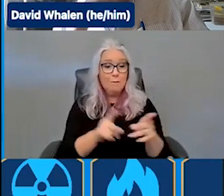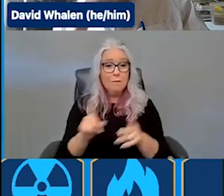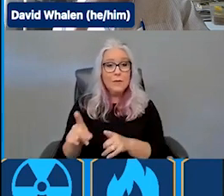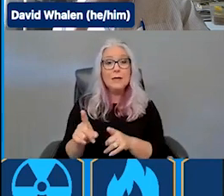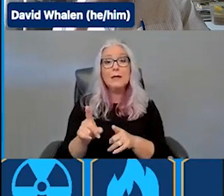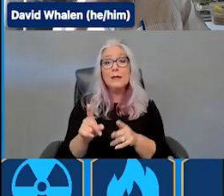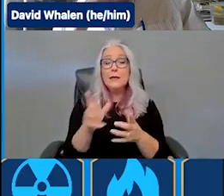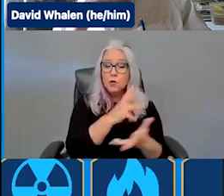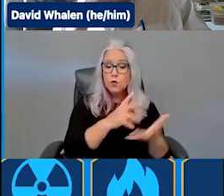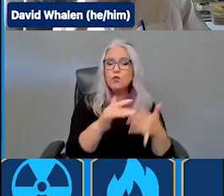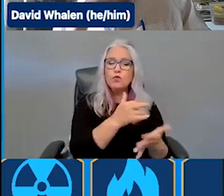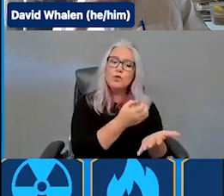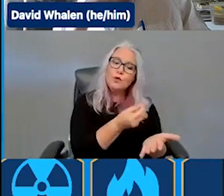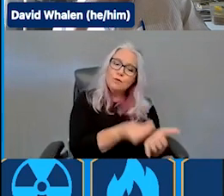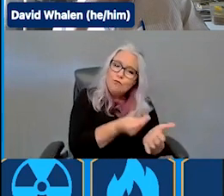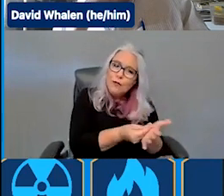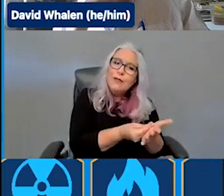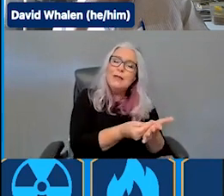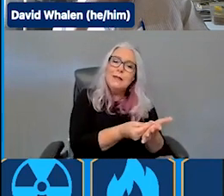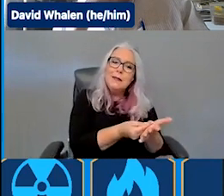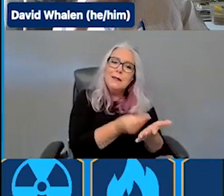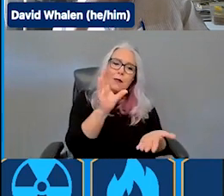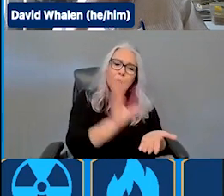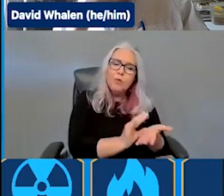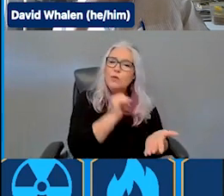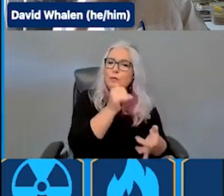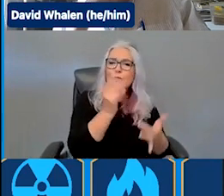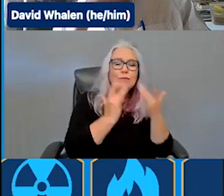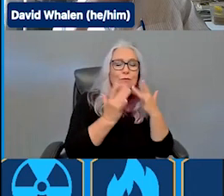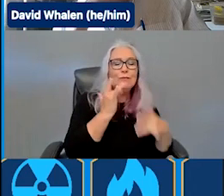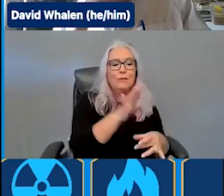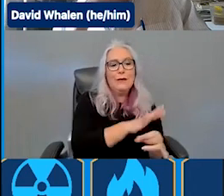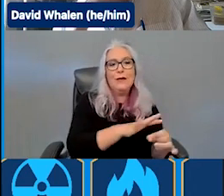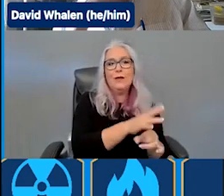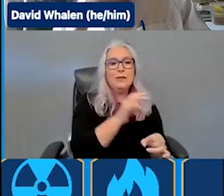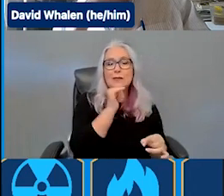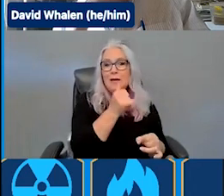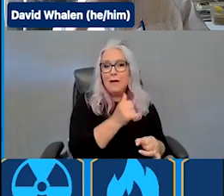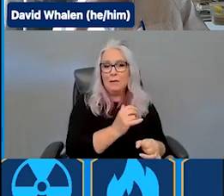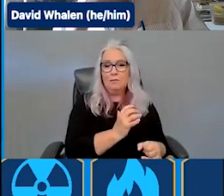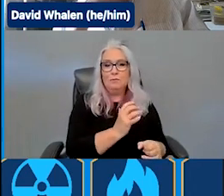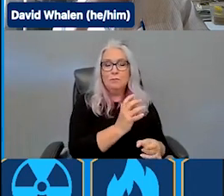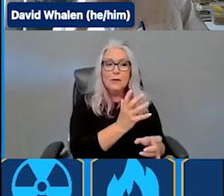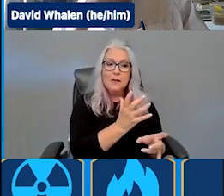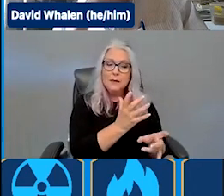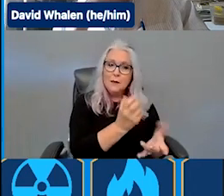deprived areas as a result. And you have the phenomenon of informal triage. Which I will talk about more in a